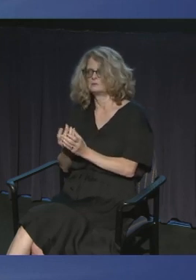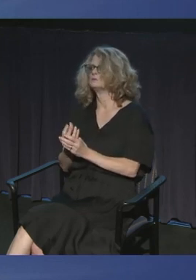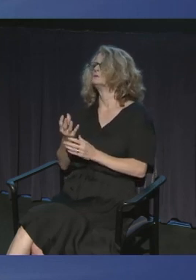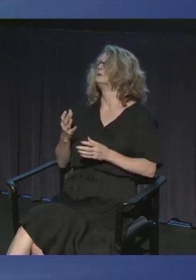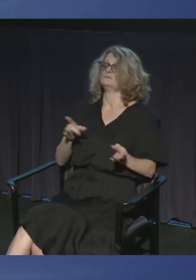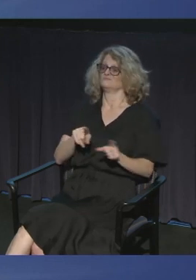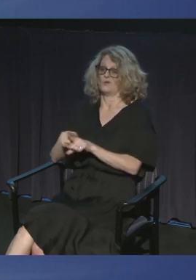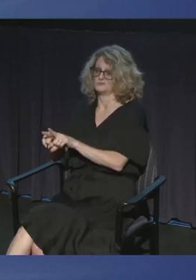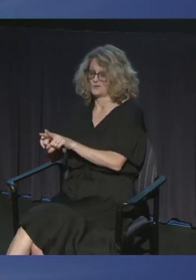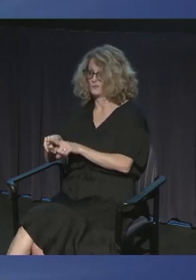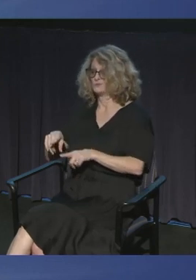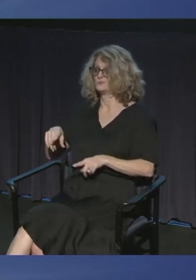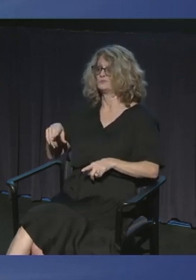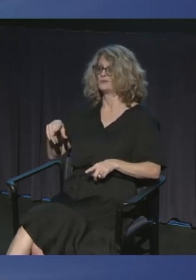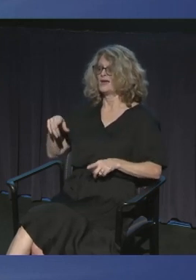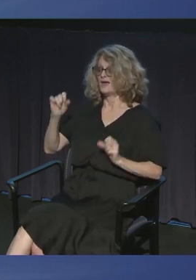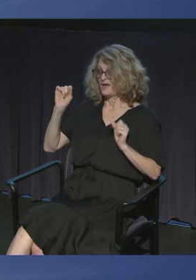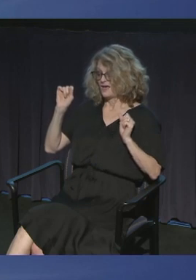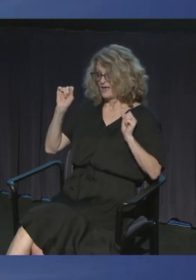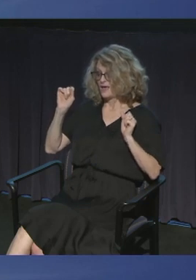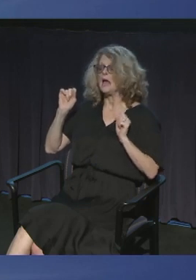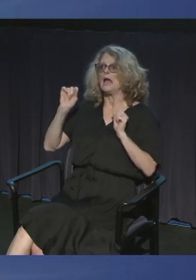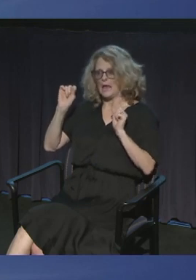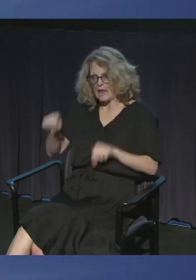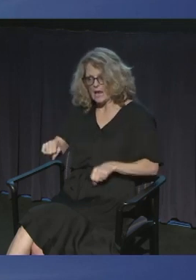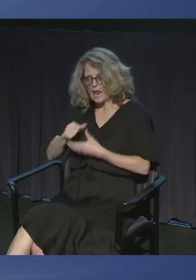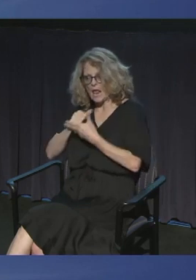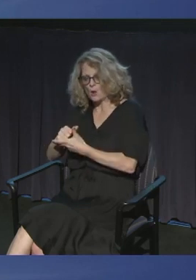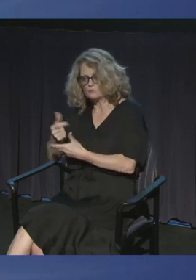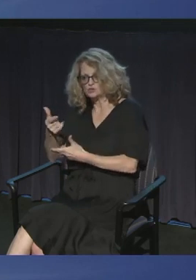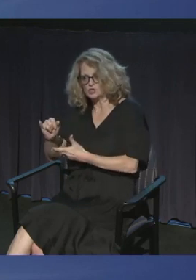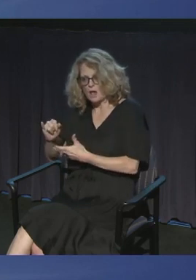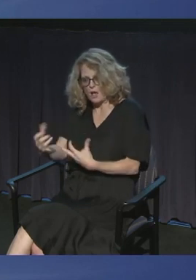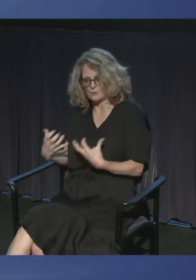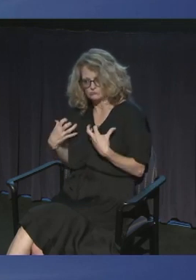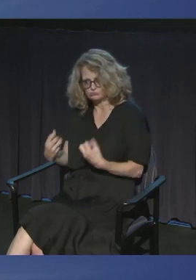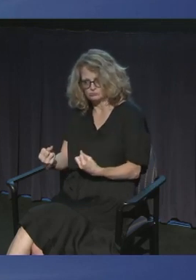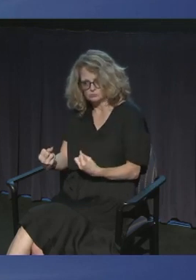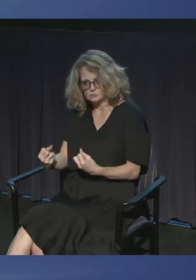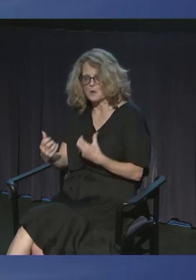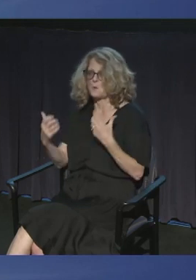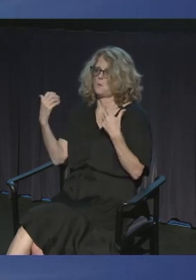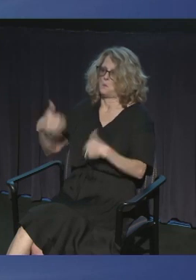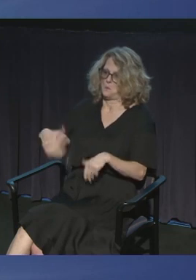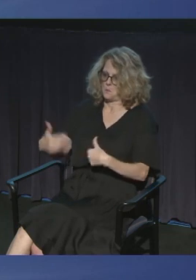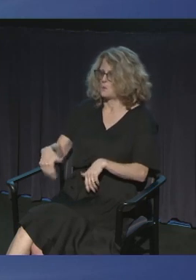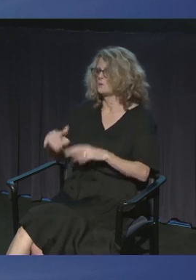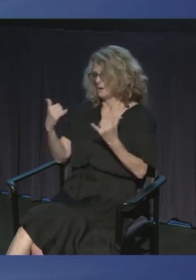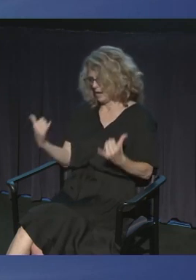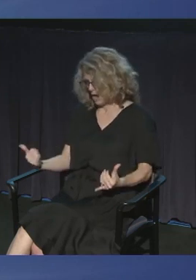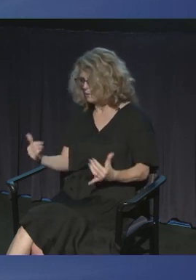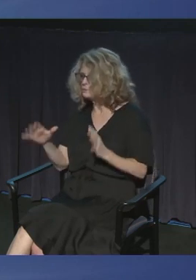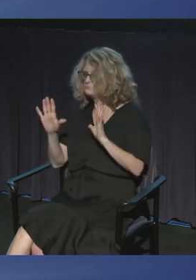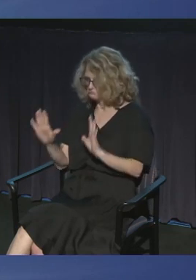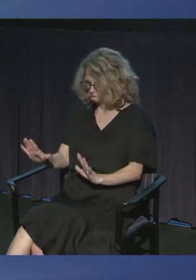ALSO CAUSED G.I. RESTORATION. IN ADDITION TO SCFA WELL KNOWN